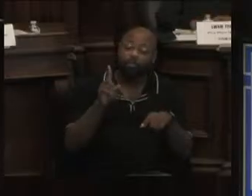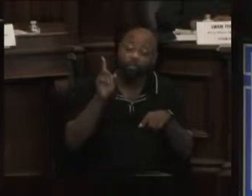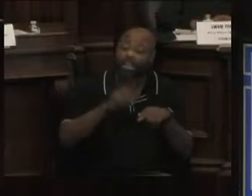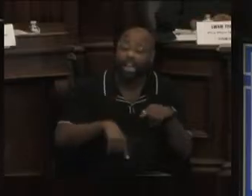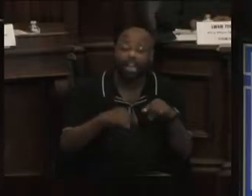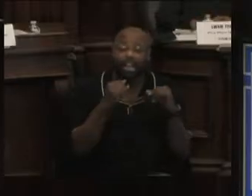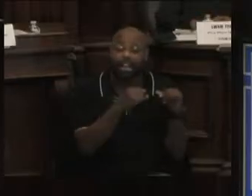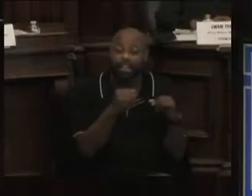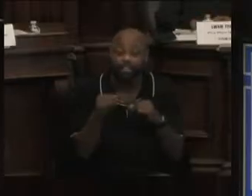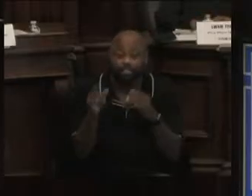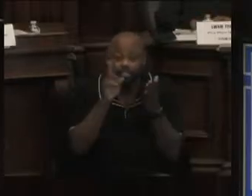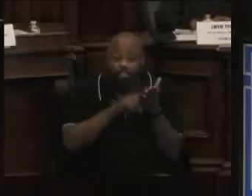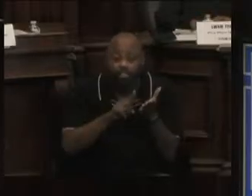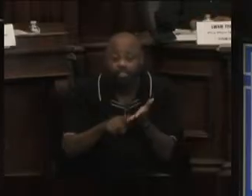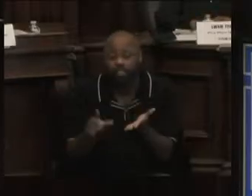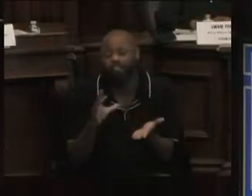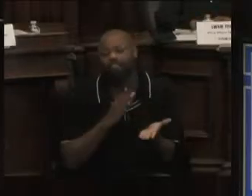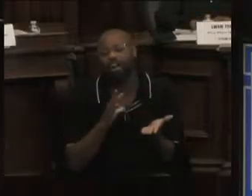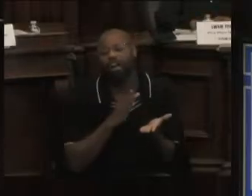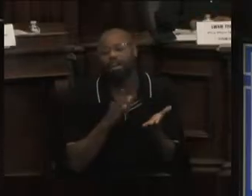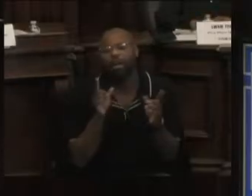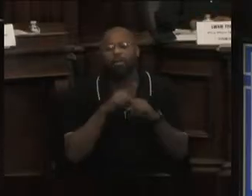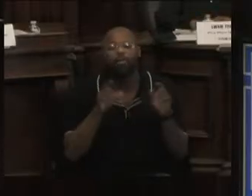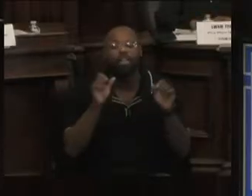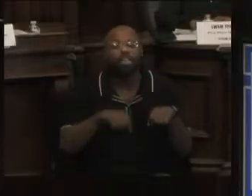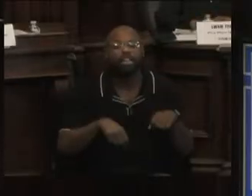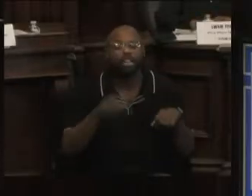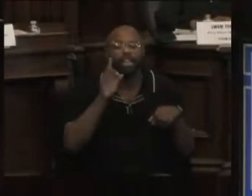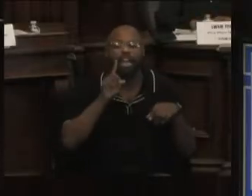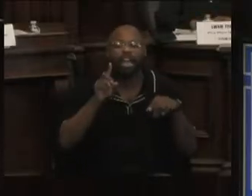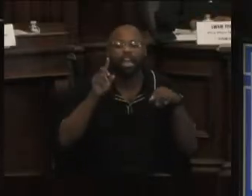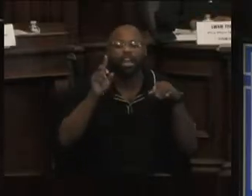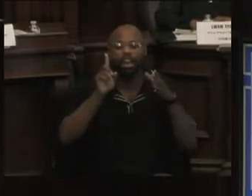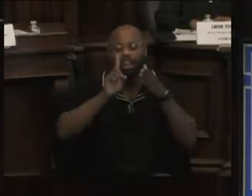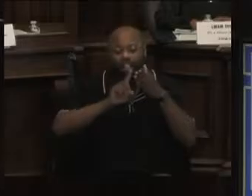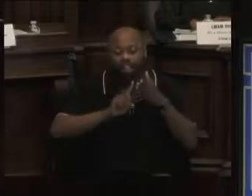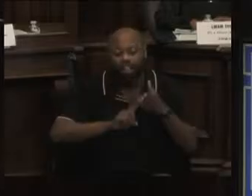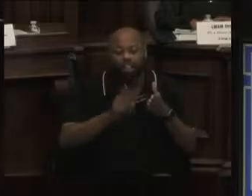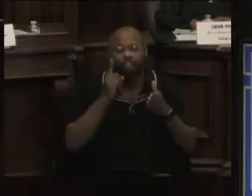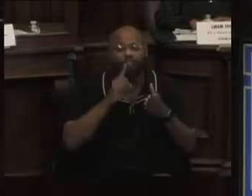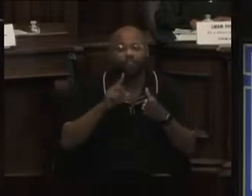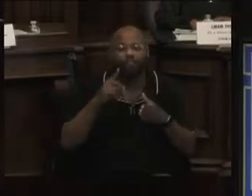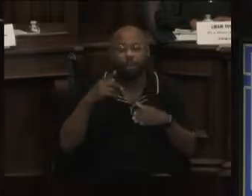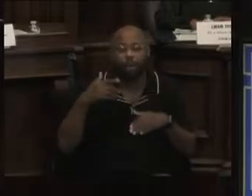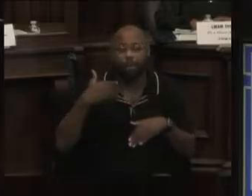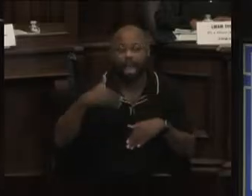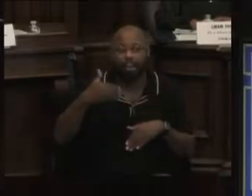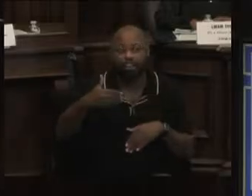believe is an injustice. And while we can't individually